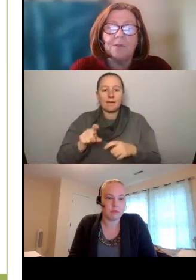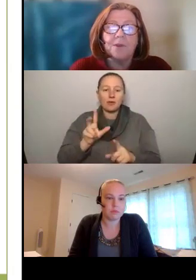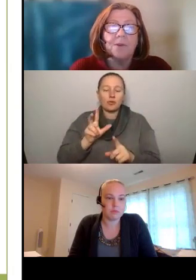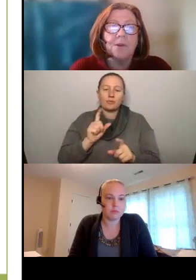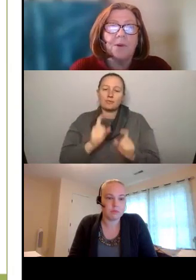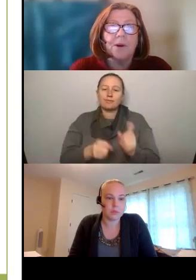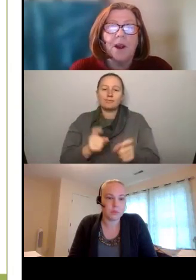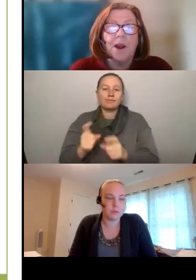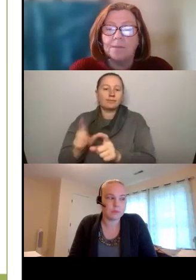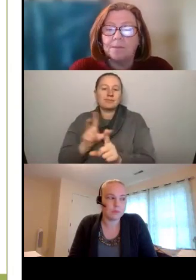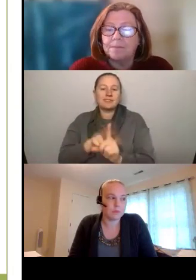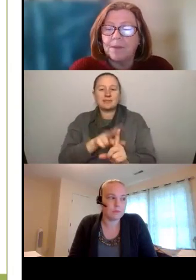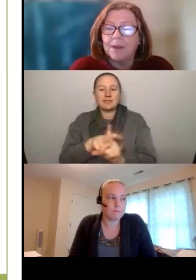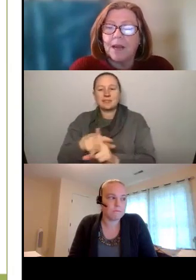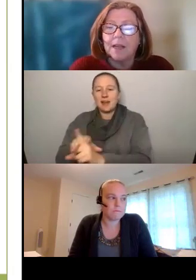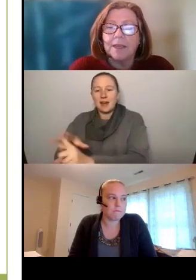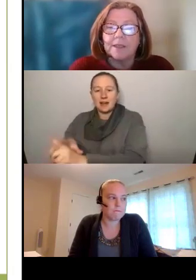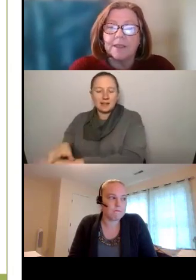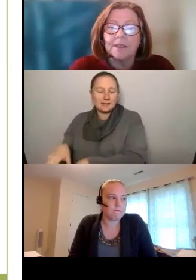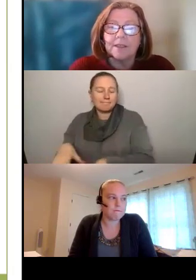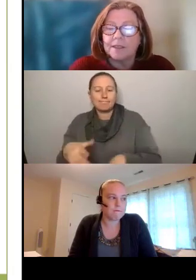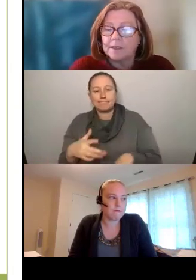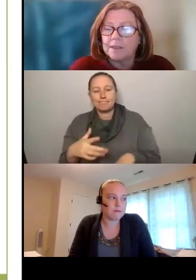to your colleagues and assistants.